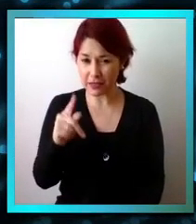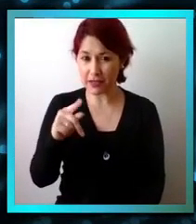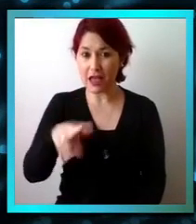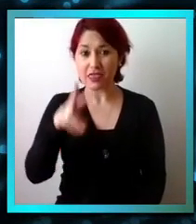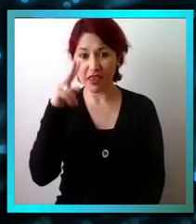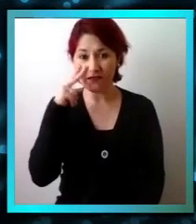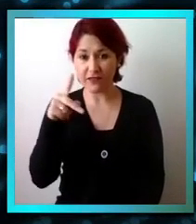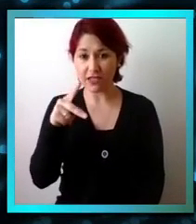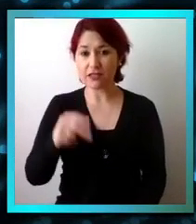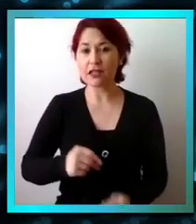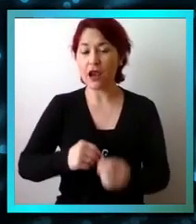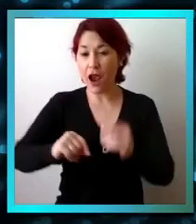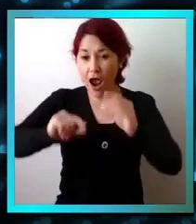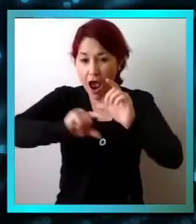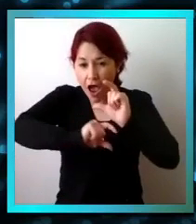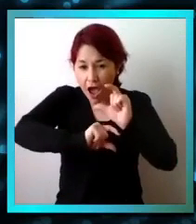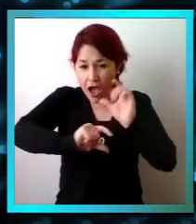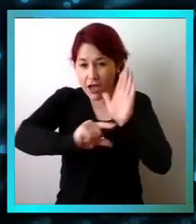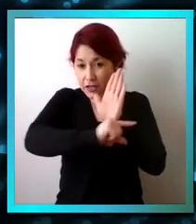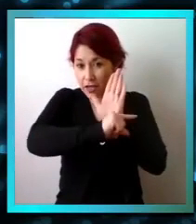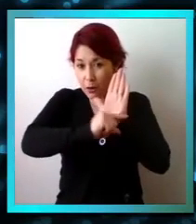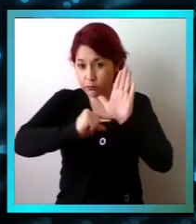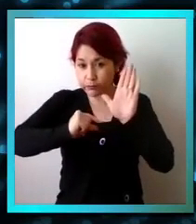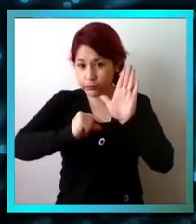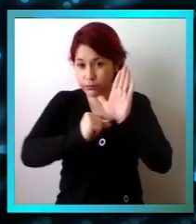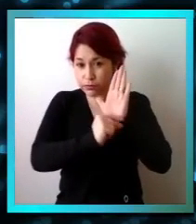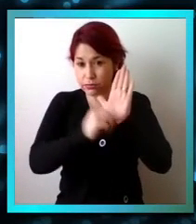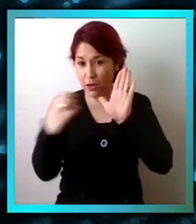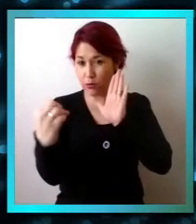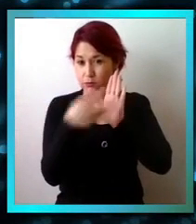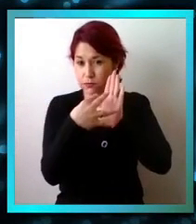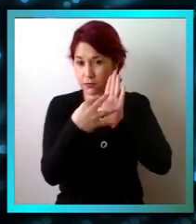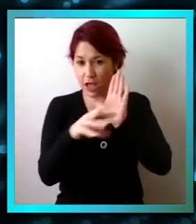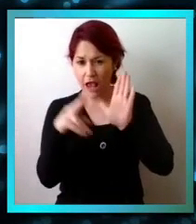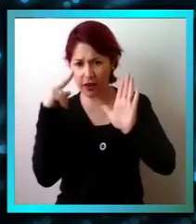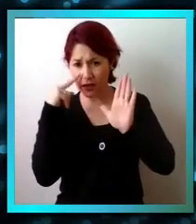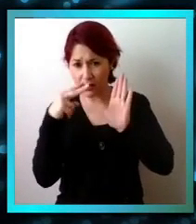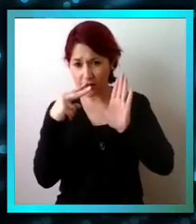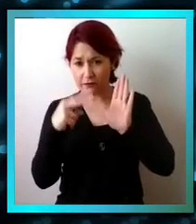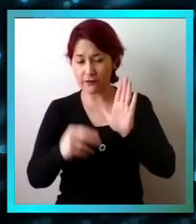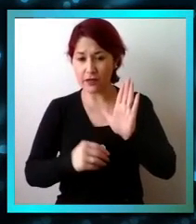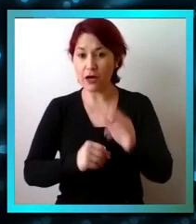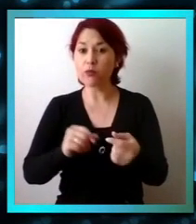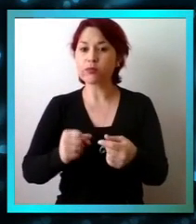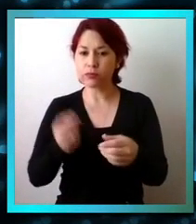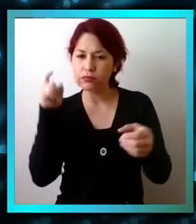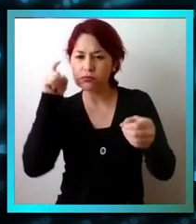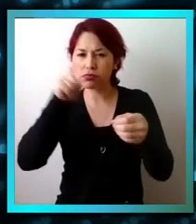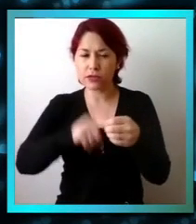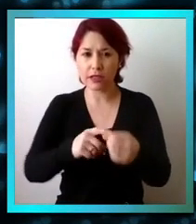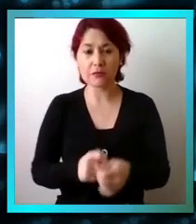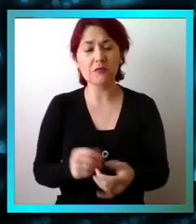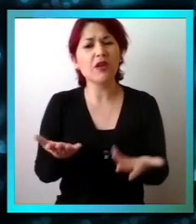okay so what how to protect from this kind of the of the attacks uh actually uh the traditional